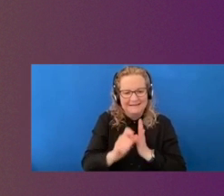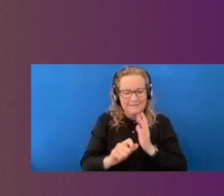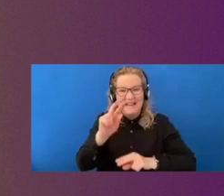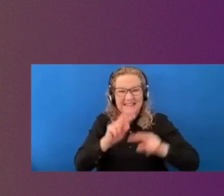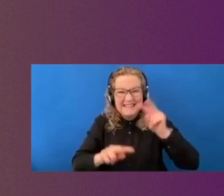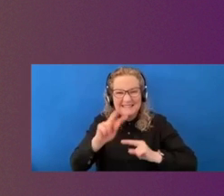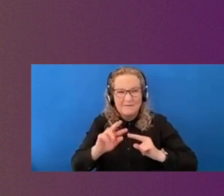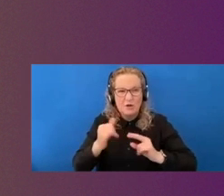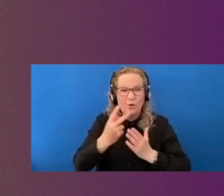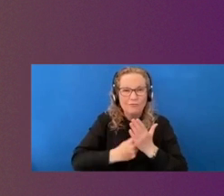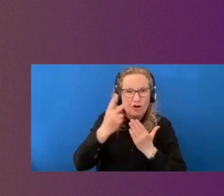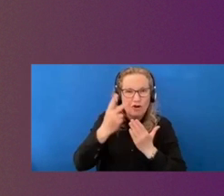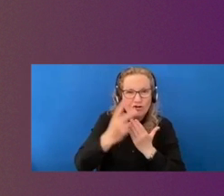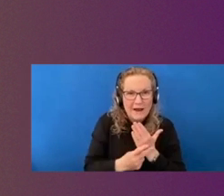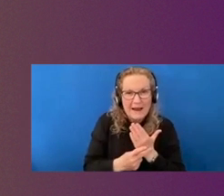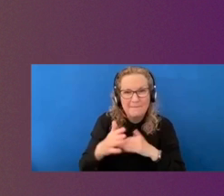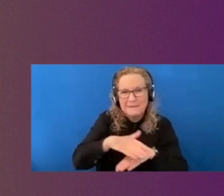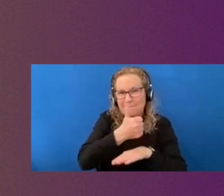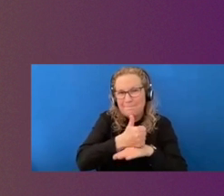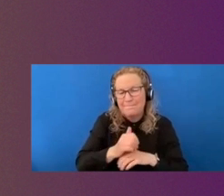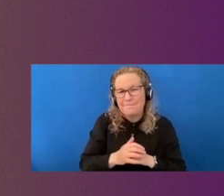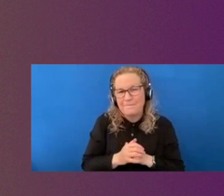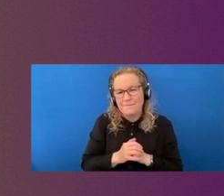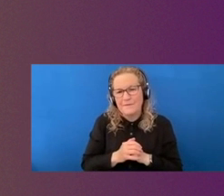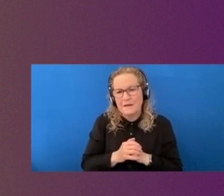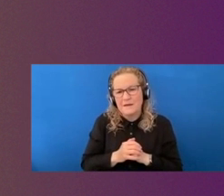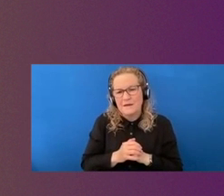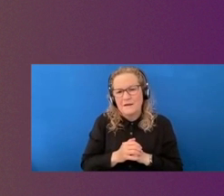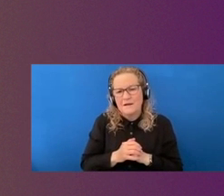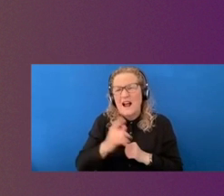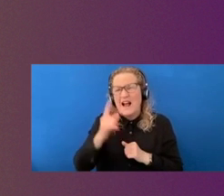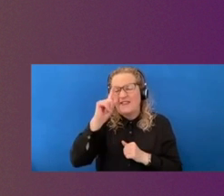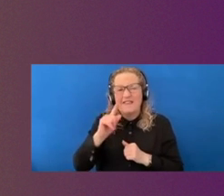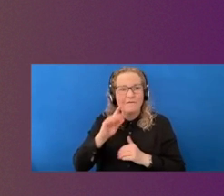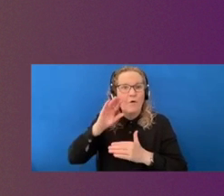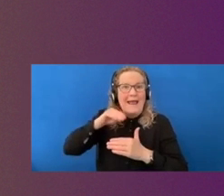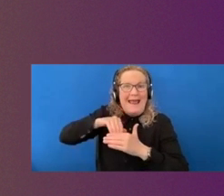um uh I suppose it just removes a lot of the barriers for entry for into the workforce people